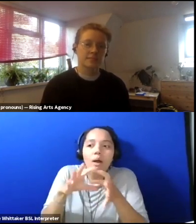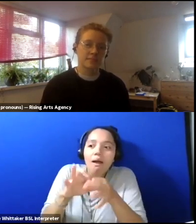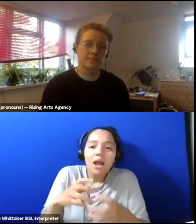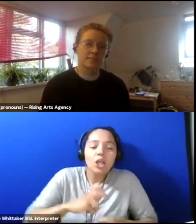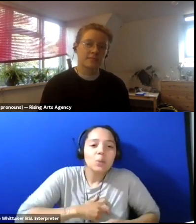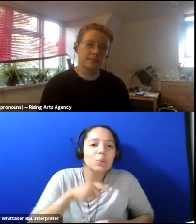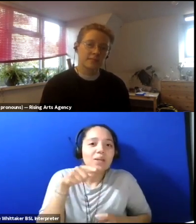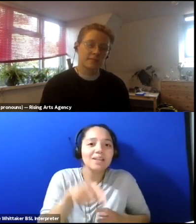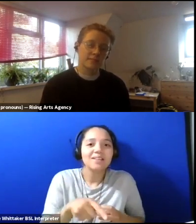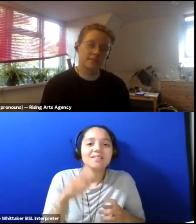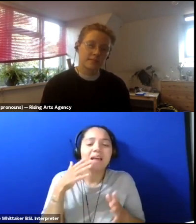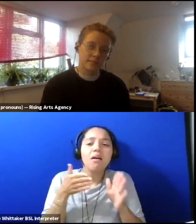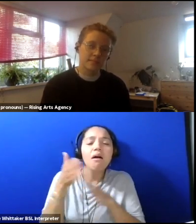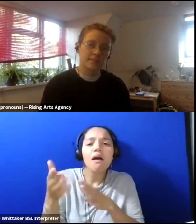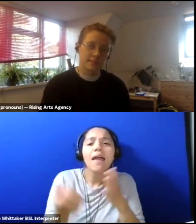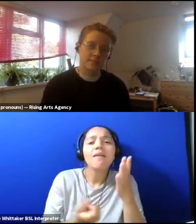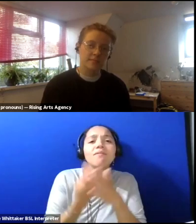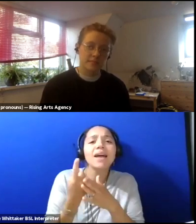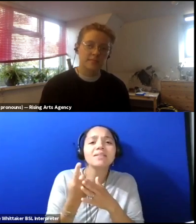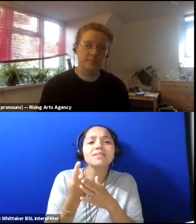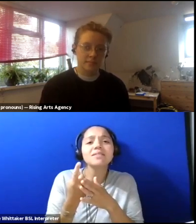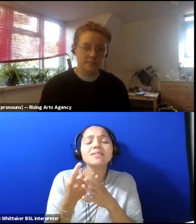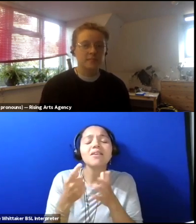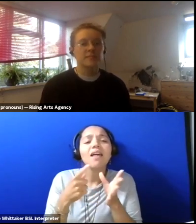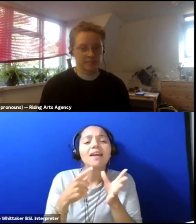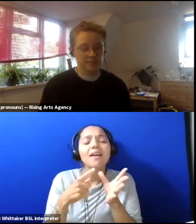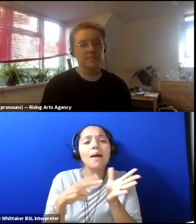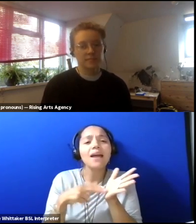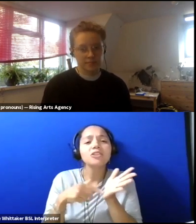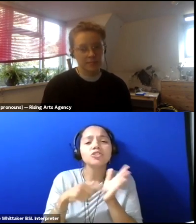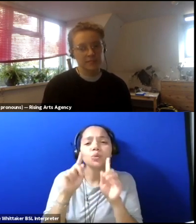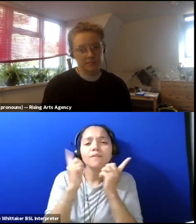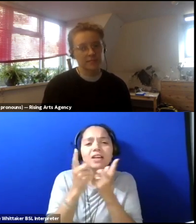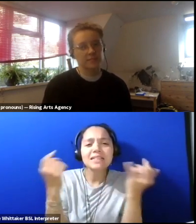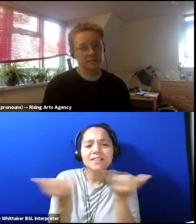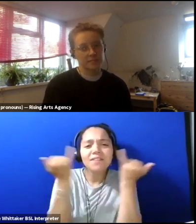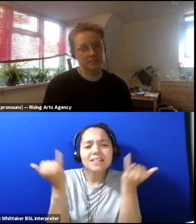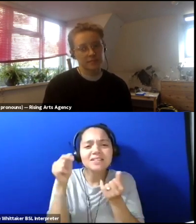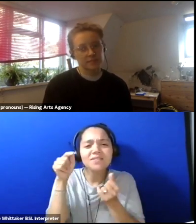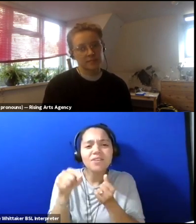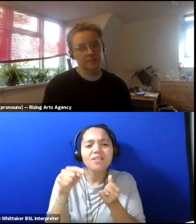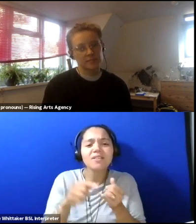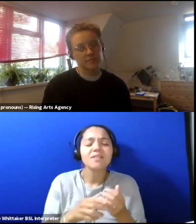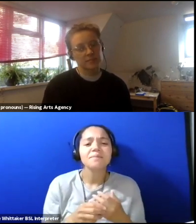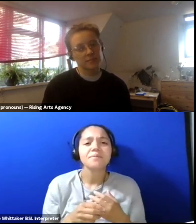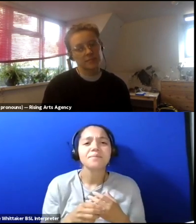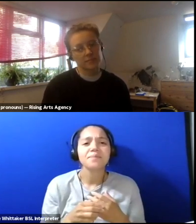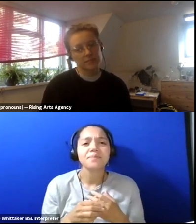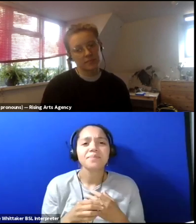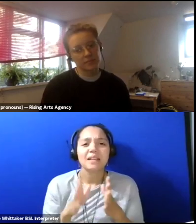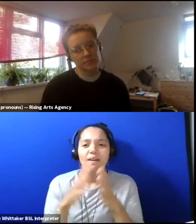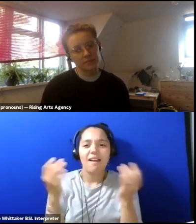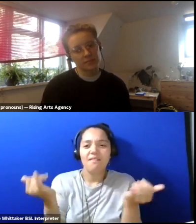went to a few events at Anti-University Festival, which is a festival where